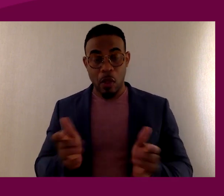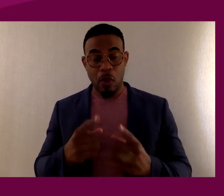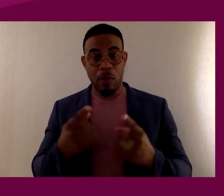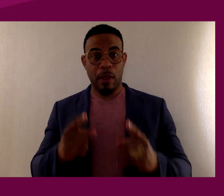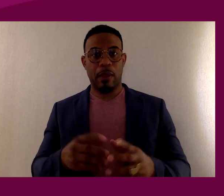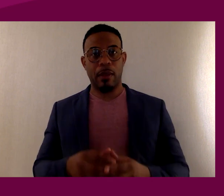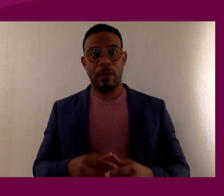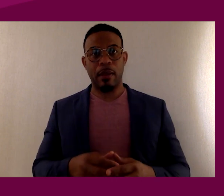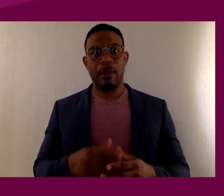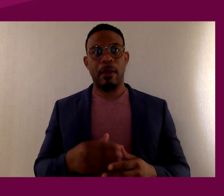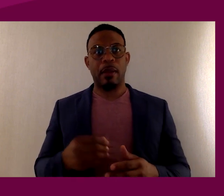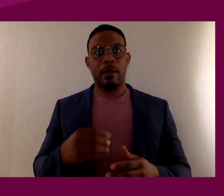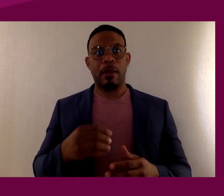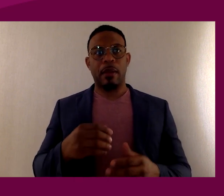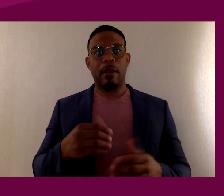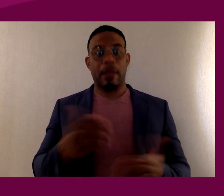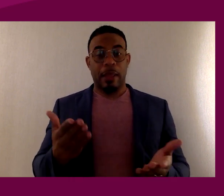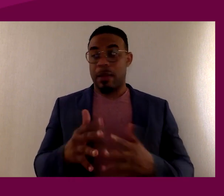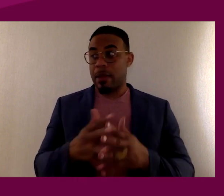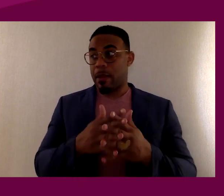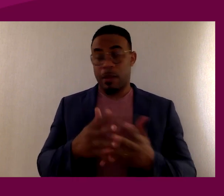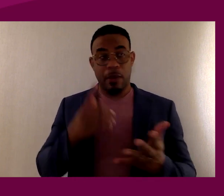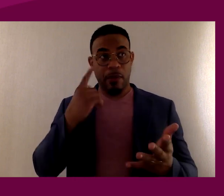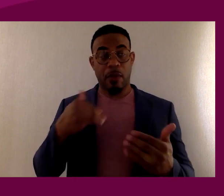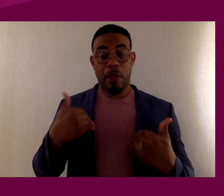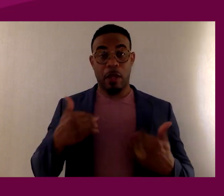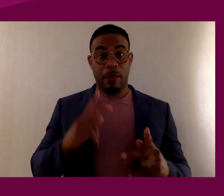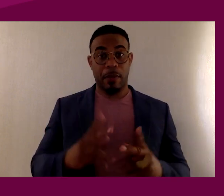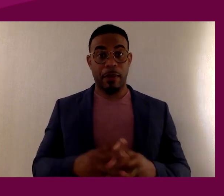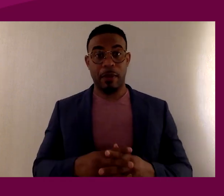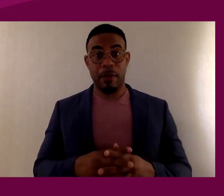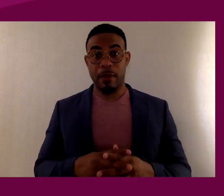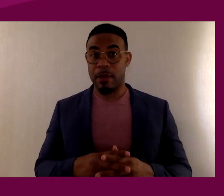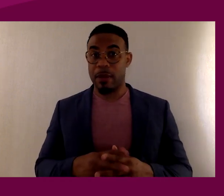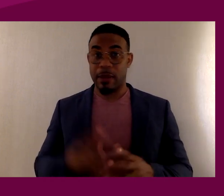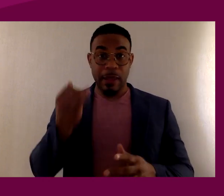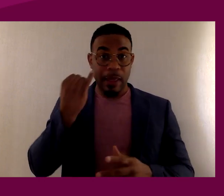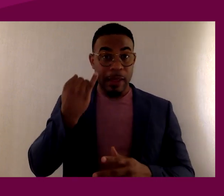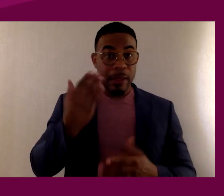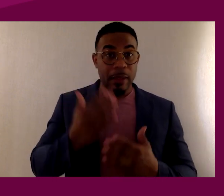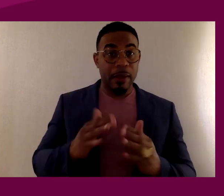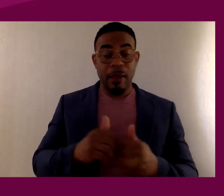know if it needs to happen, but I encourage it to happen. And here in America for young people,